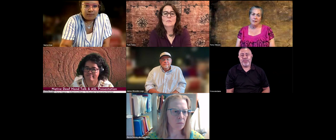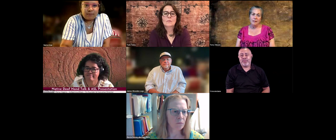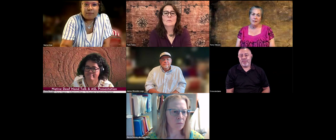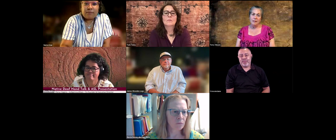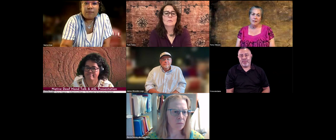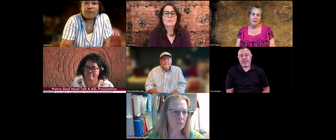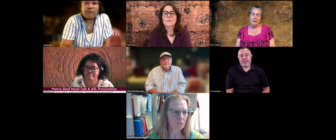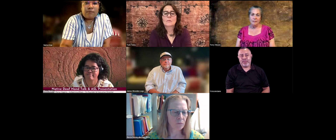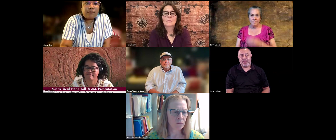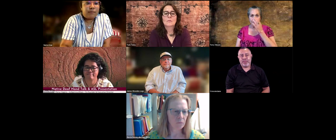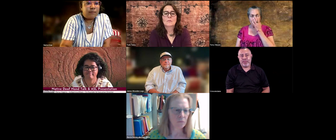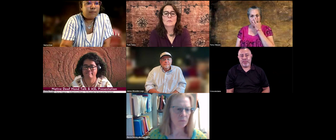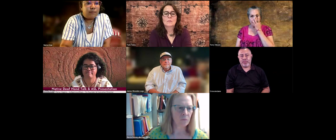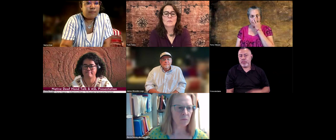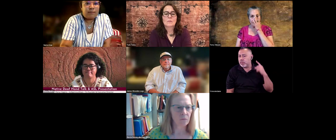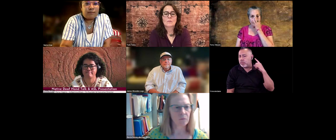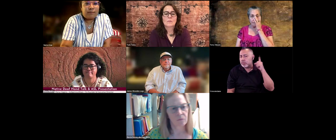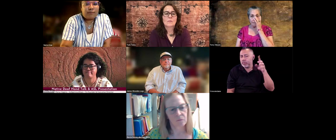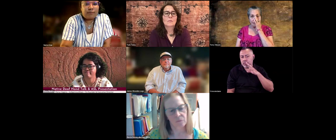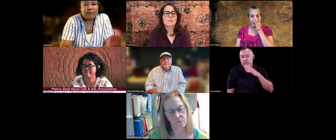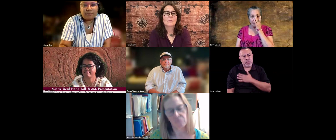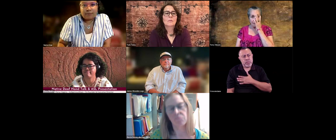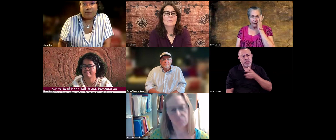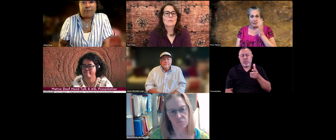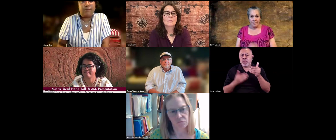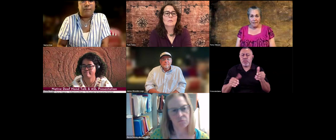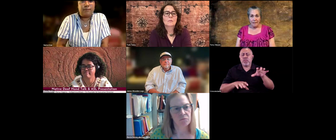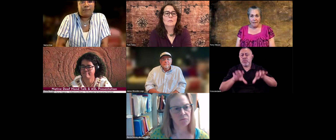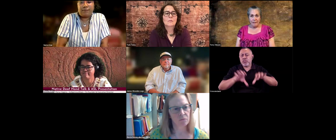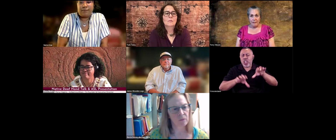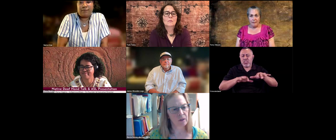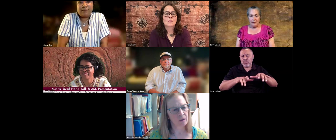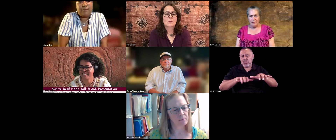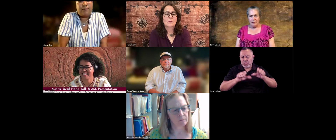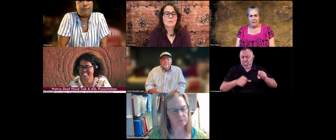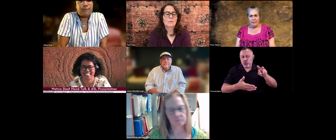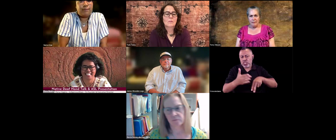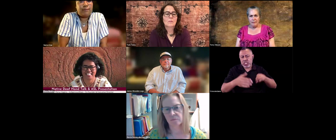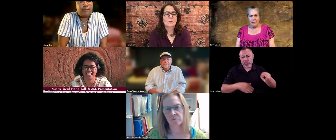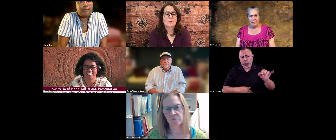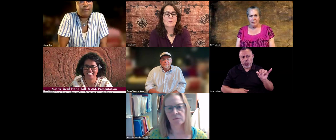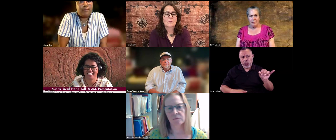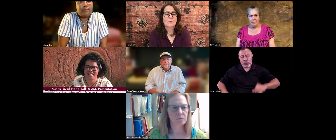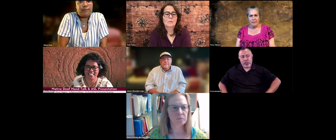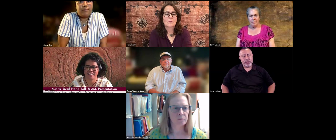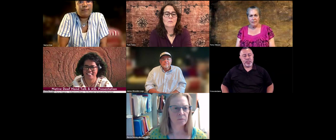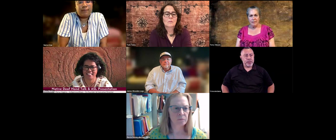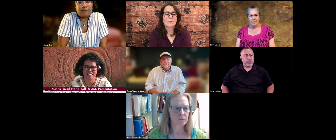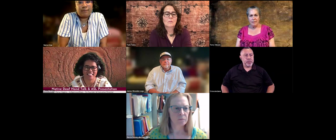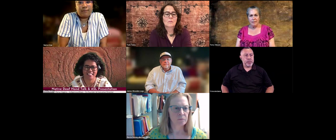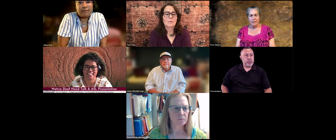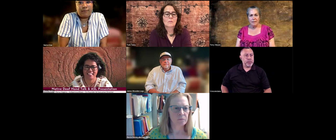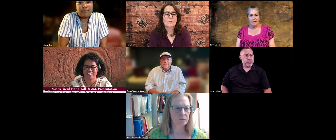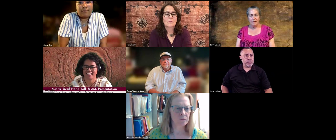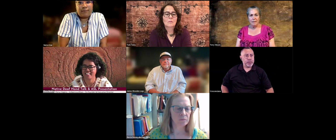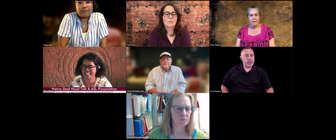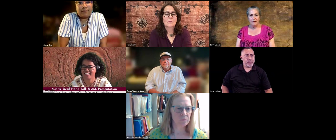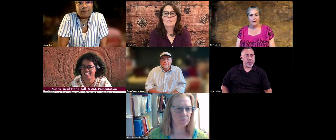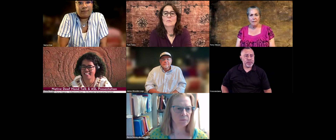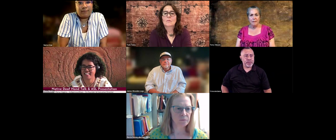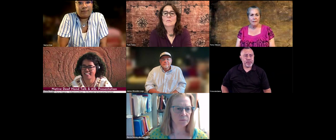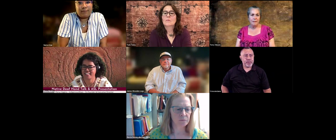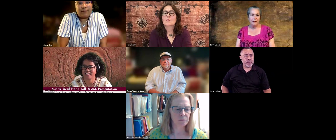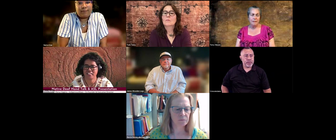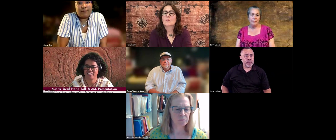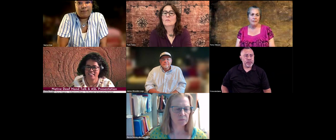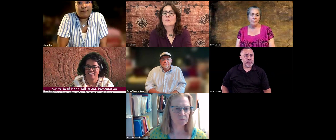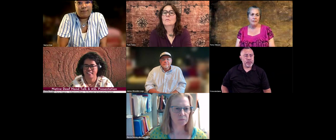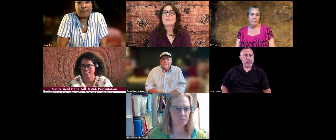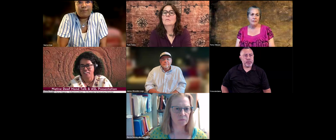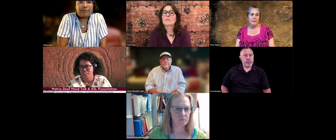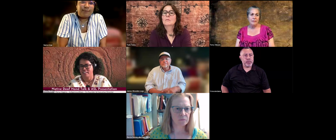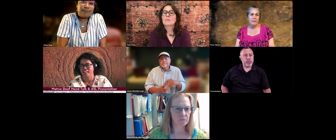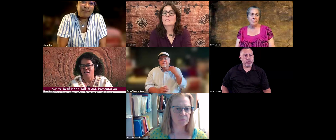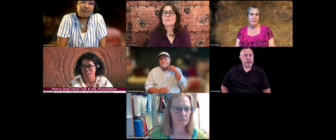Please feel free to also use the chat. We will read from there as well.